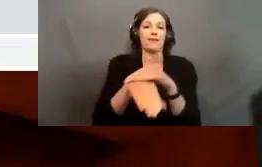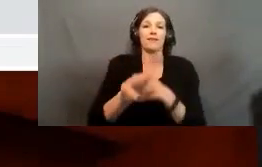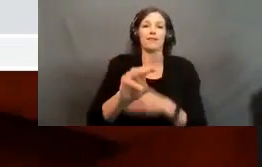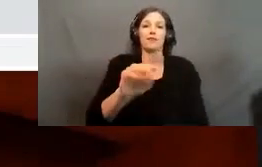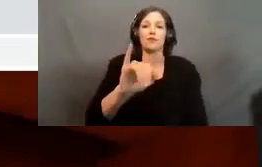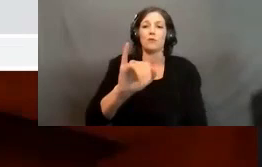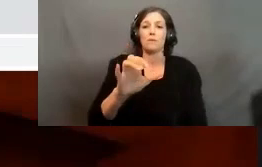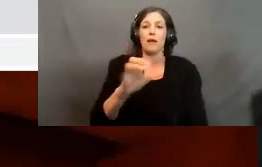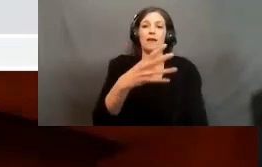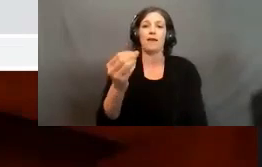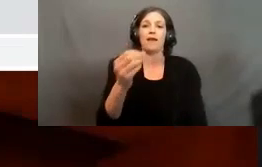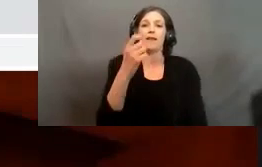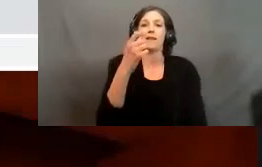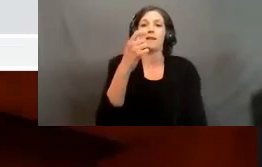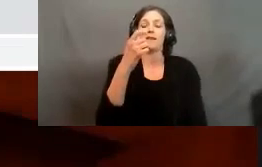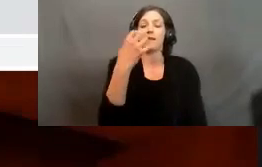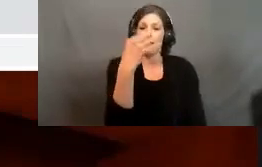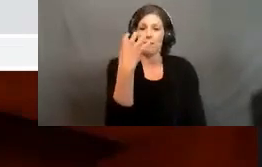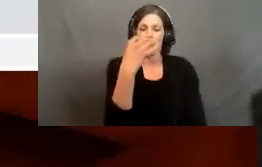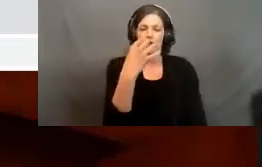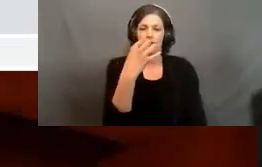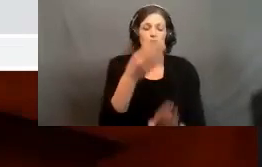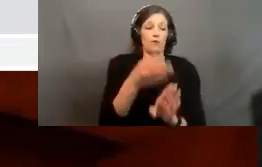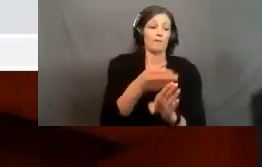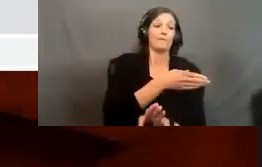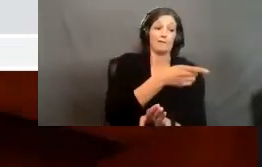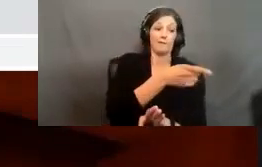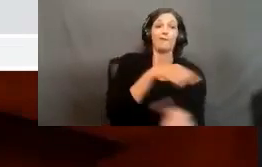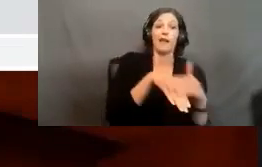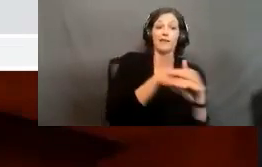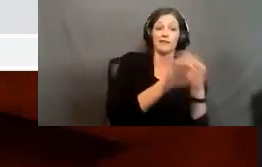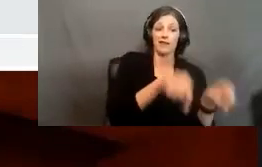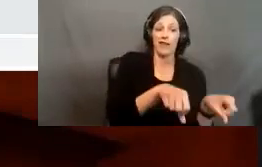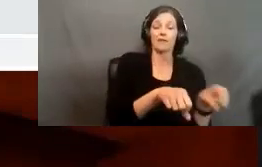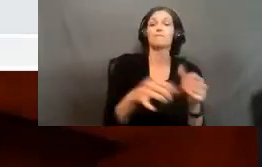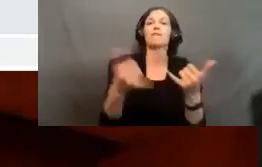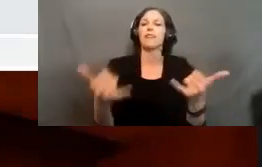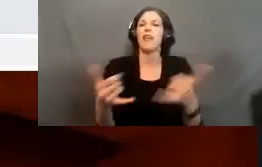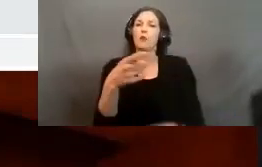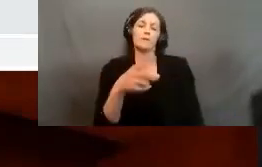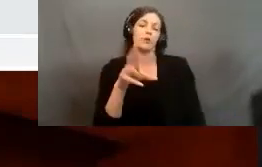12:33:54 , by default, like the first one we went over. You as the author